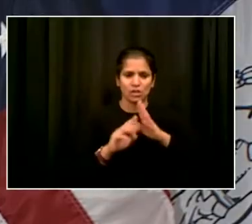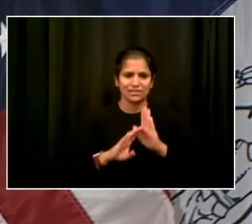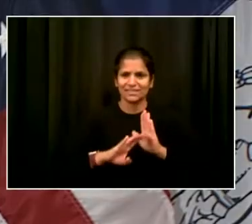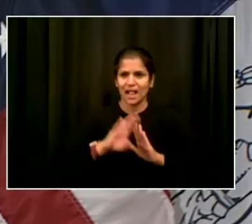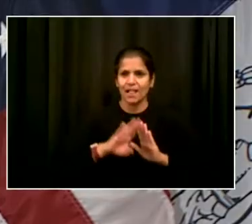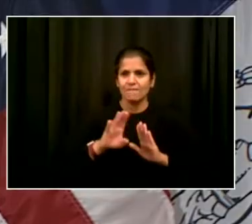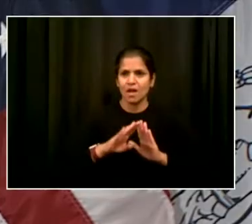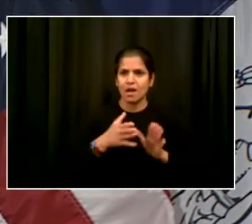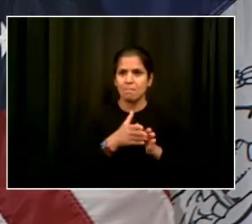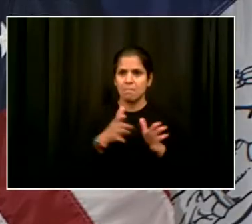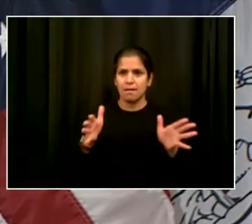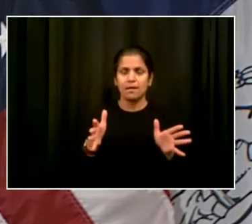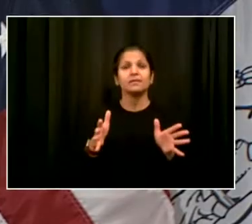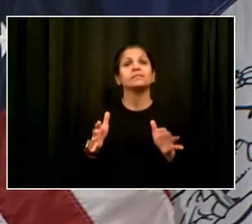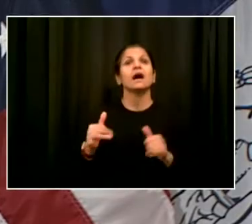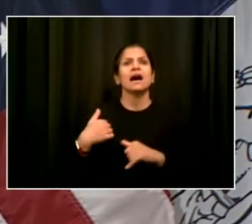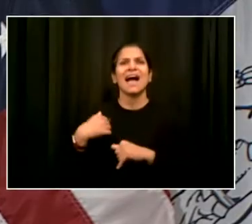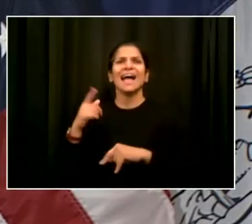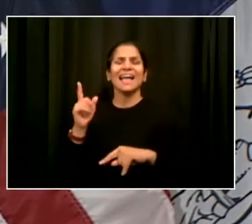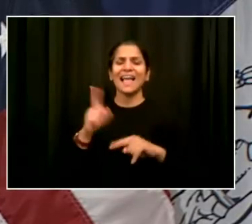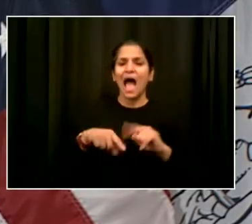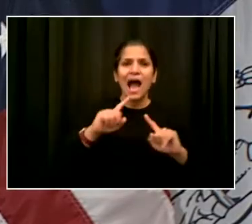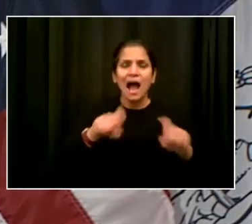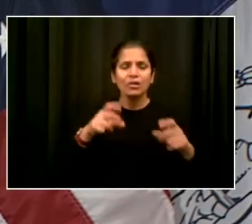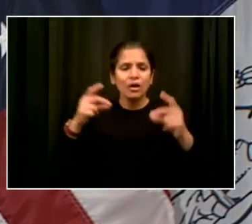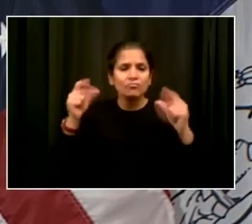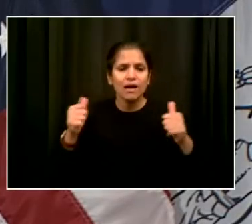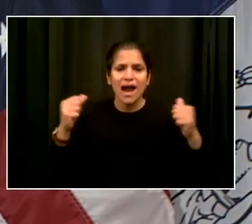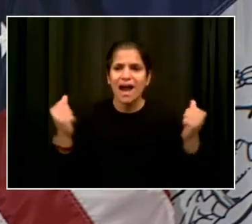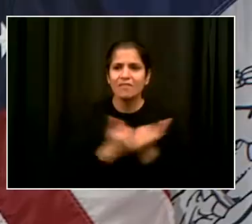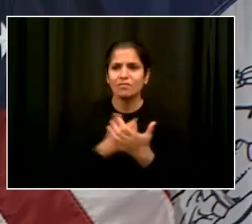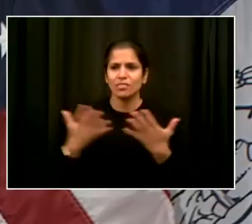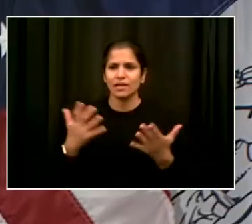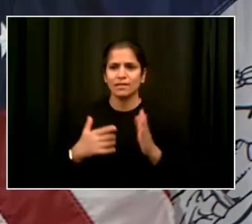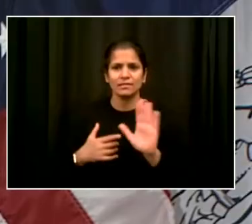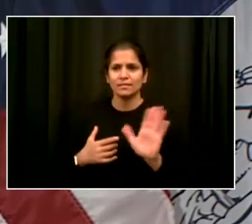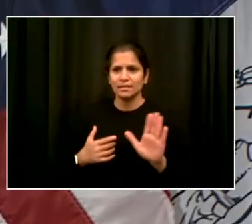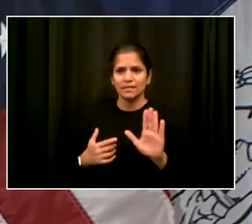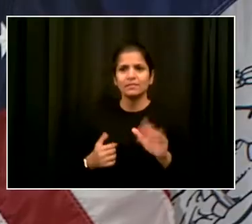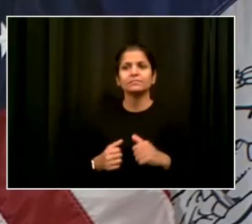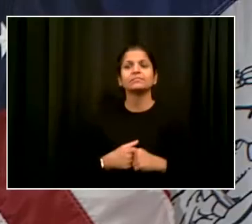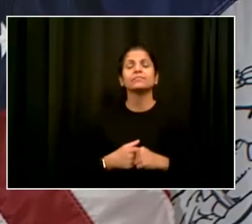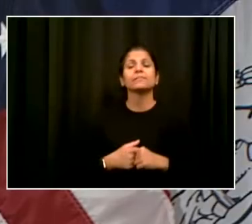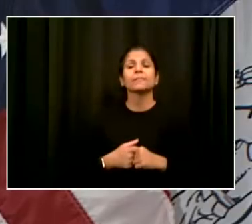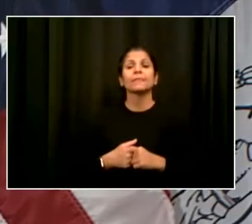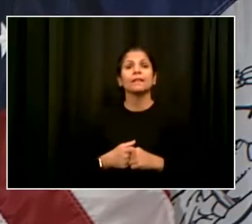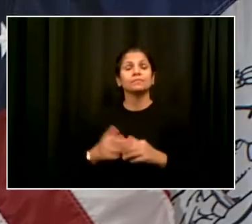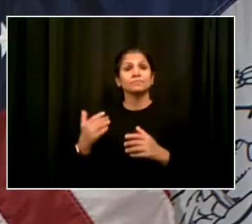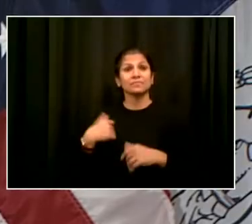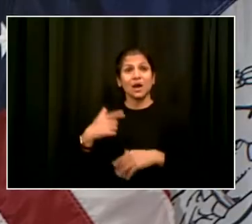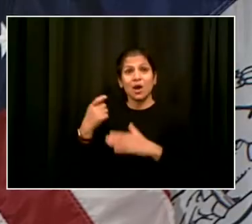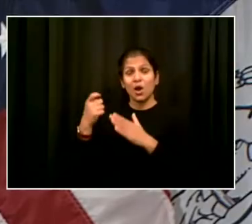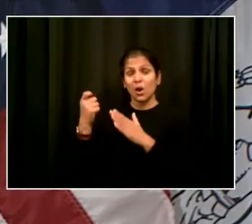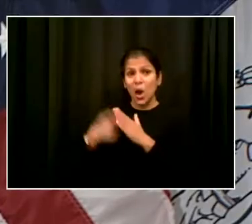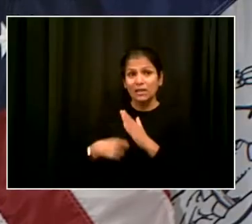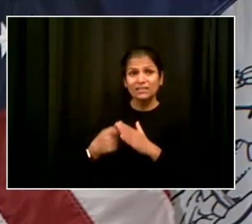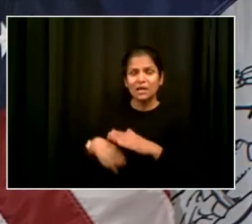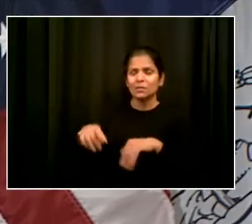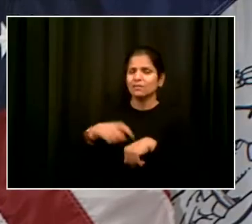FOUNDATION WE ARE LAYING. THERE IS A PLAN IN E THWEEKS AHEAD, WE ARE